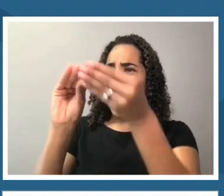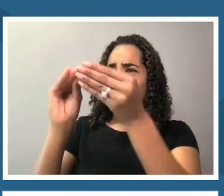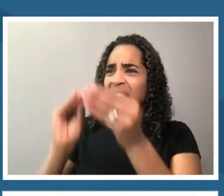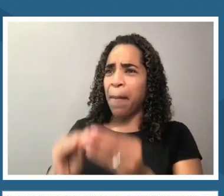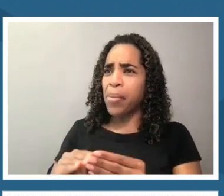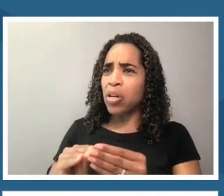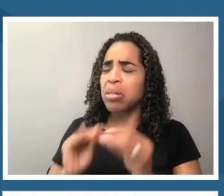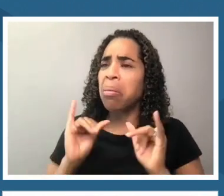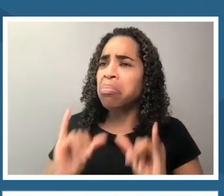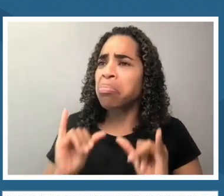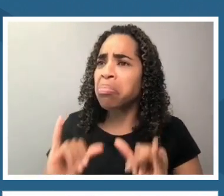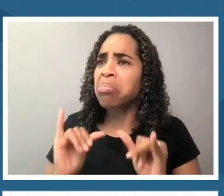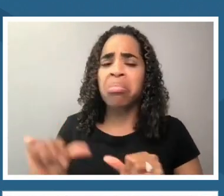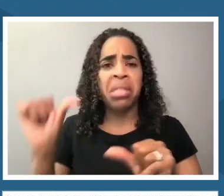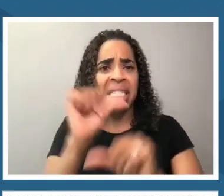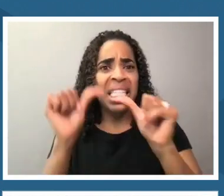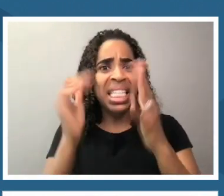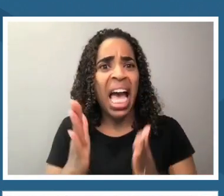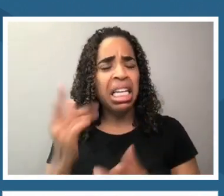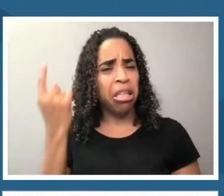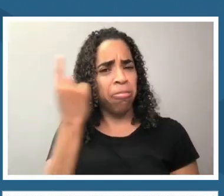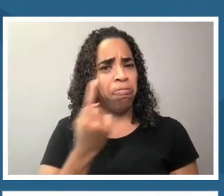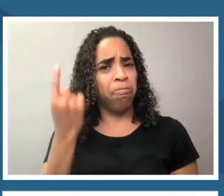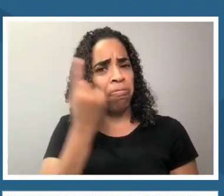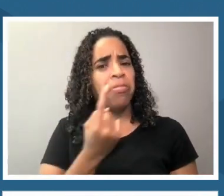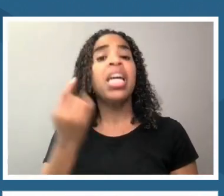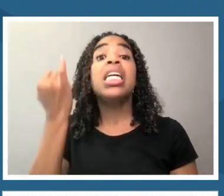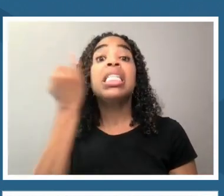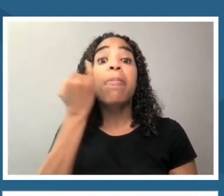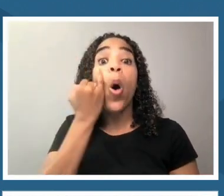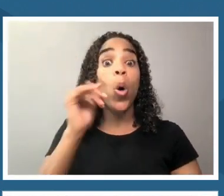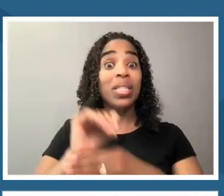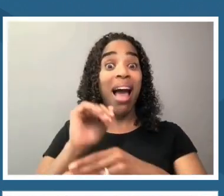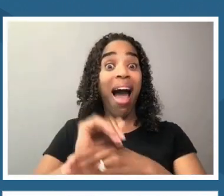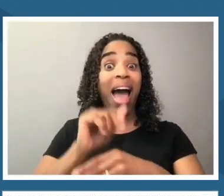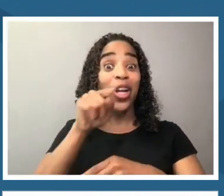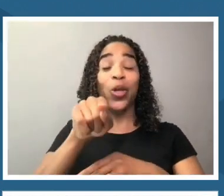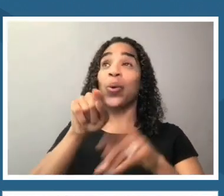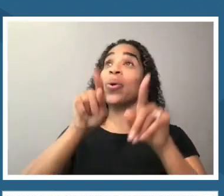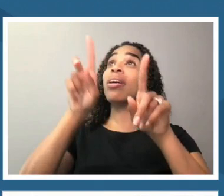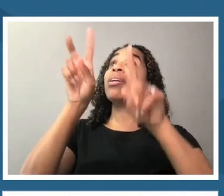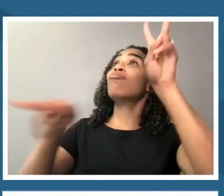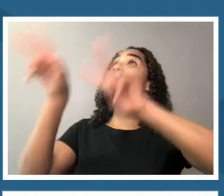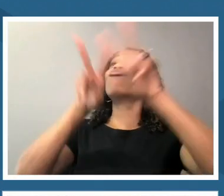scientists think when you look in the night sky almost every